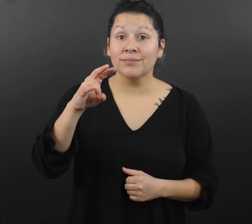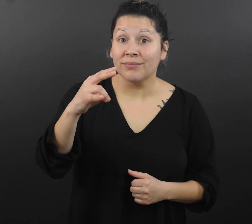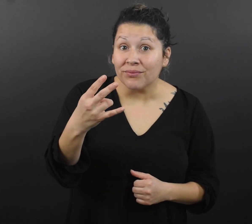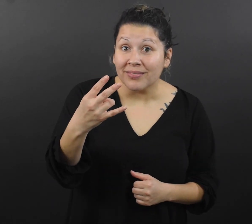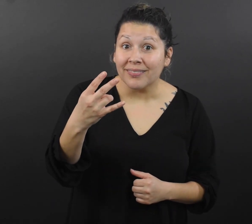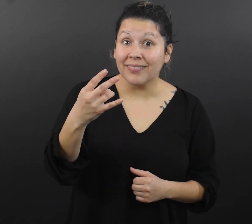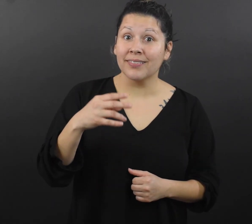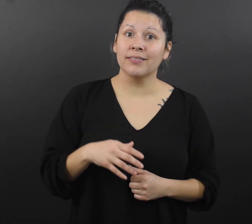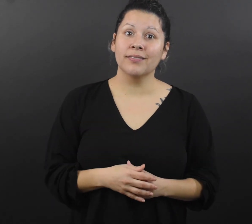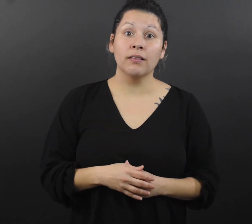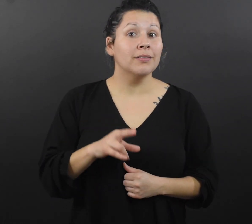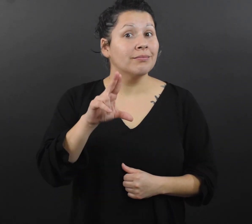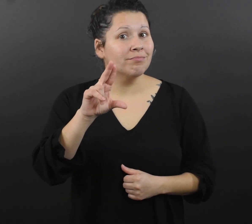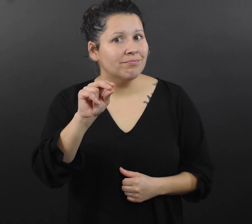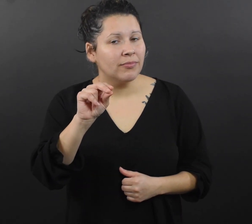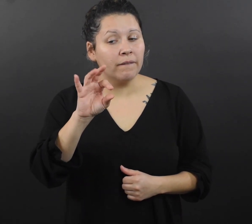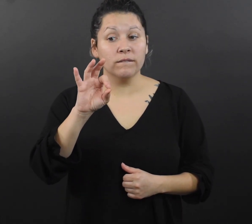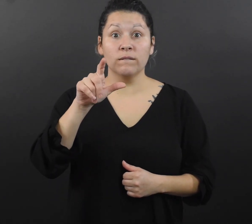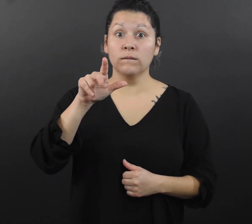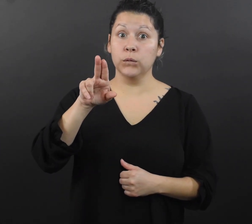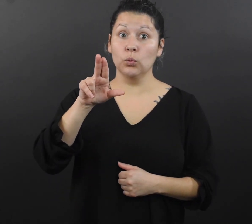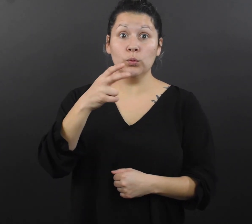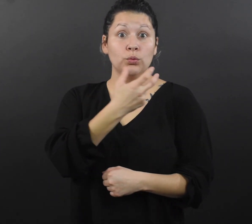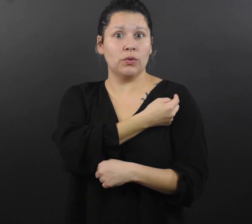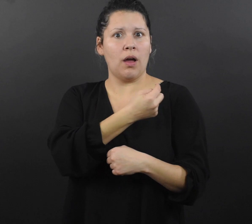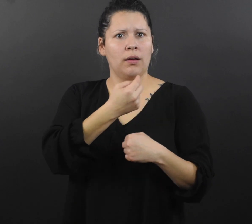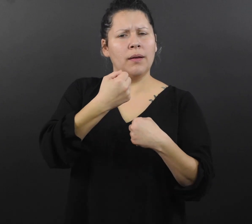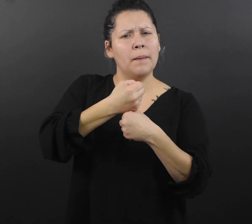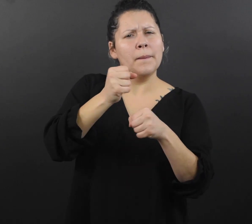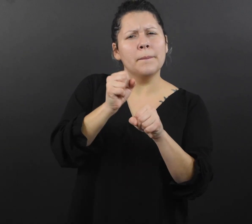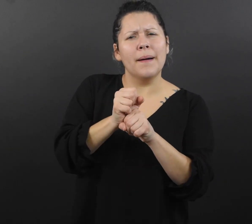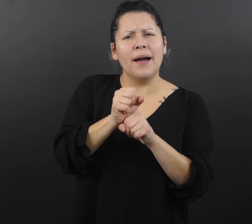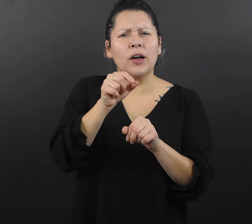NO, THE FLU SHOT DOESN’T MAKE YOU ‘SICK’